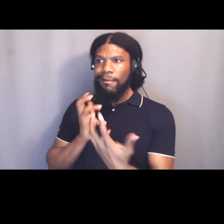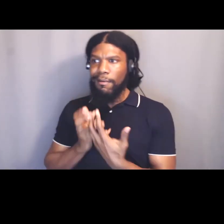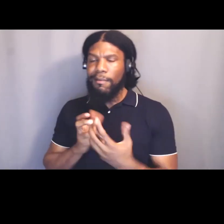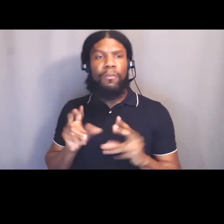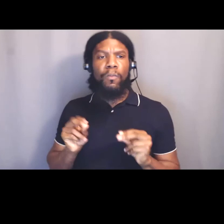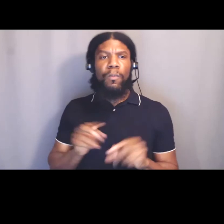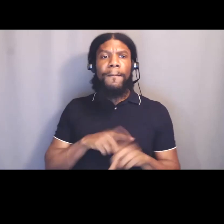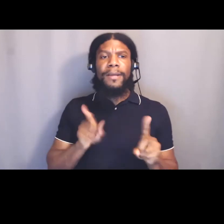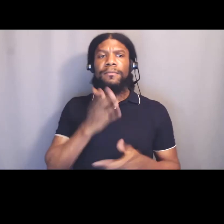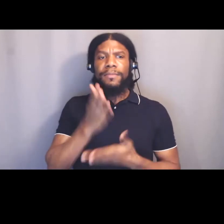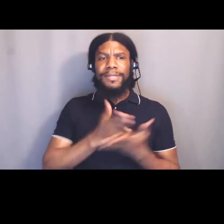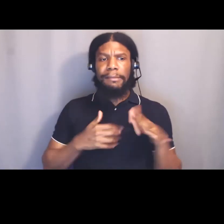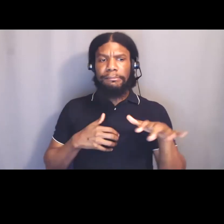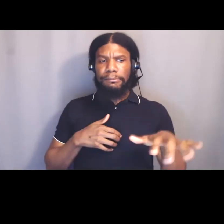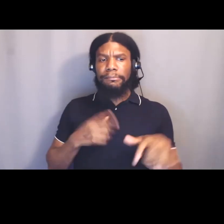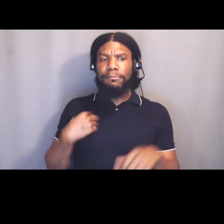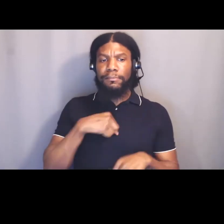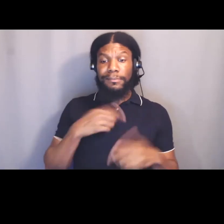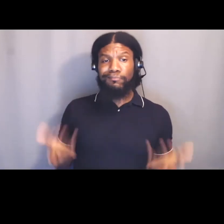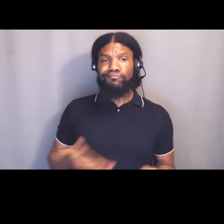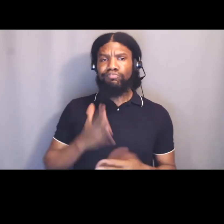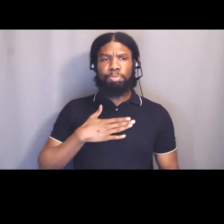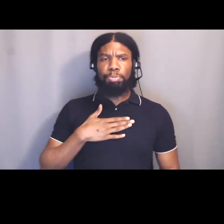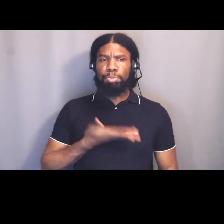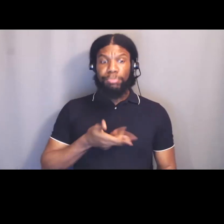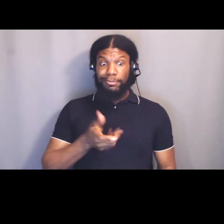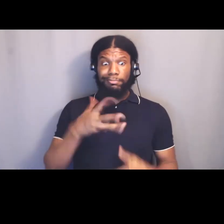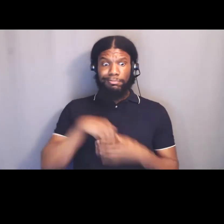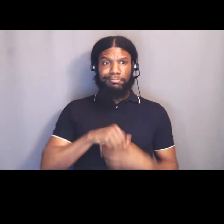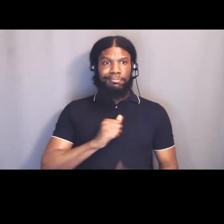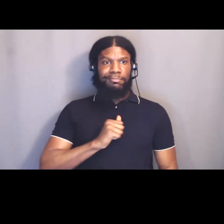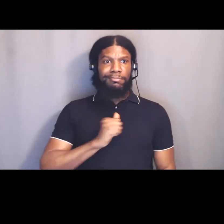I can admit, that's my belief system.